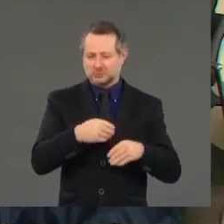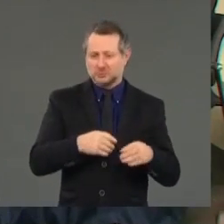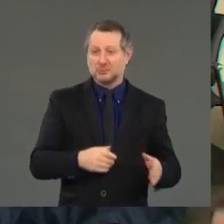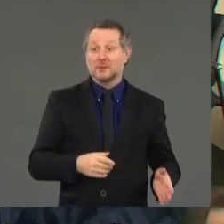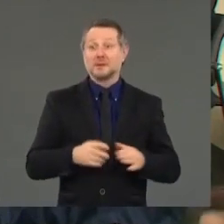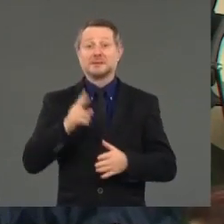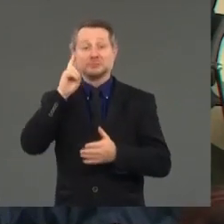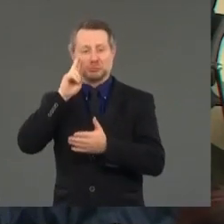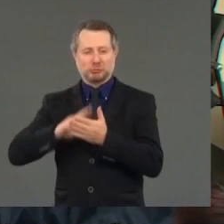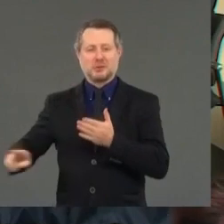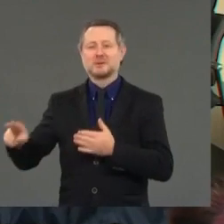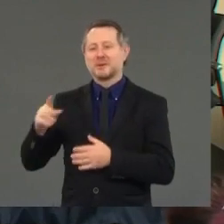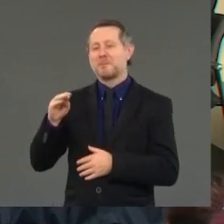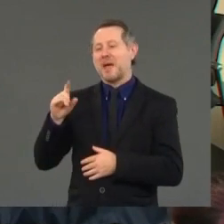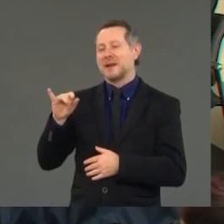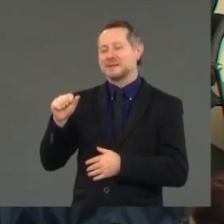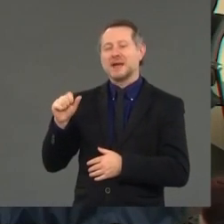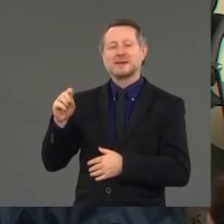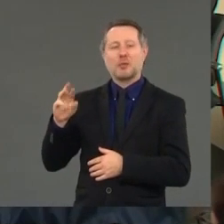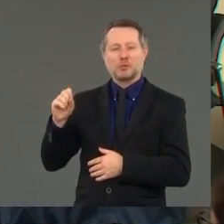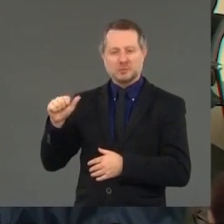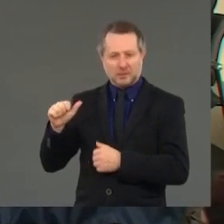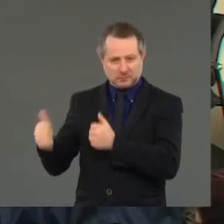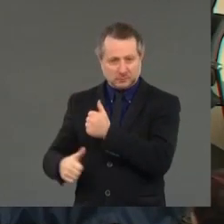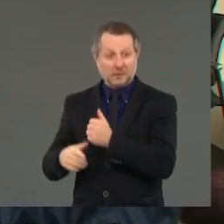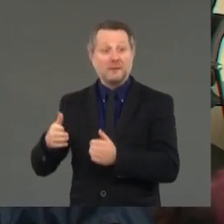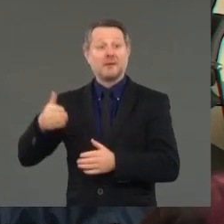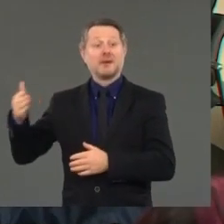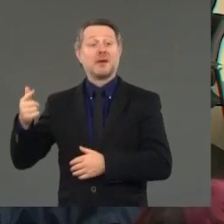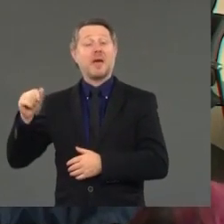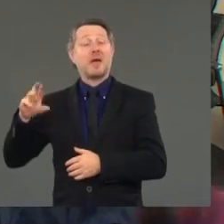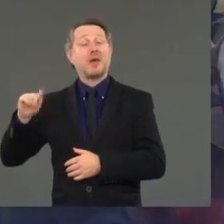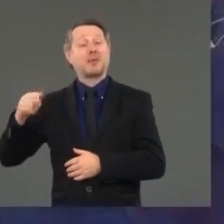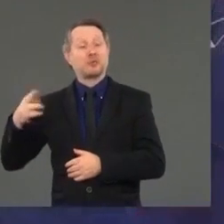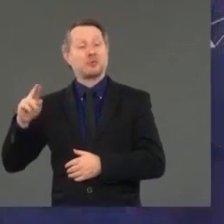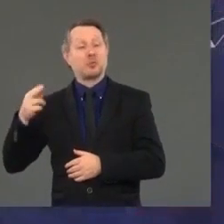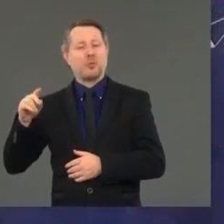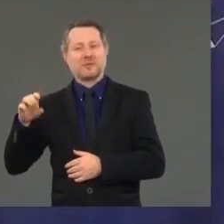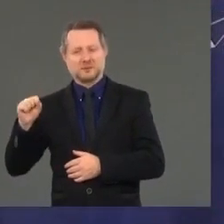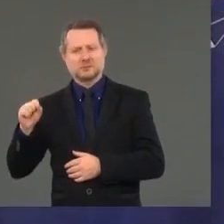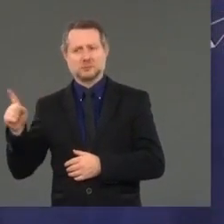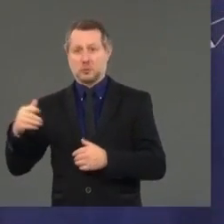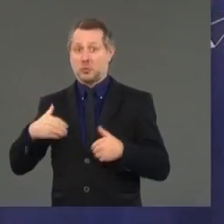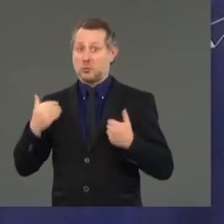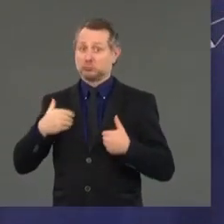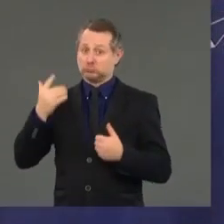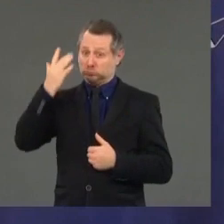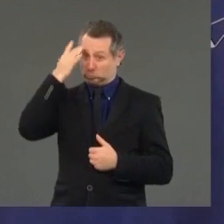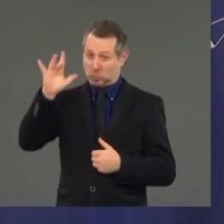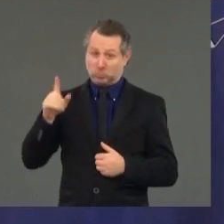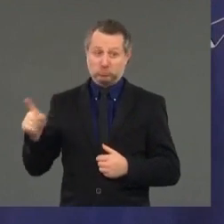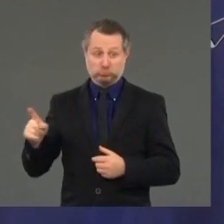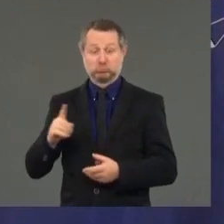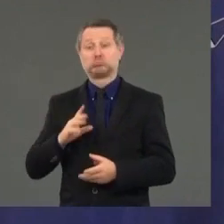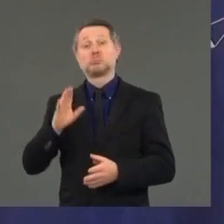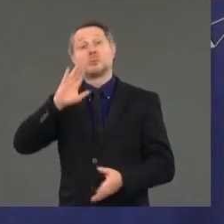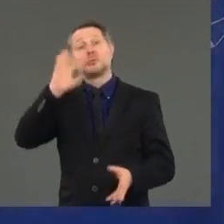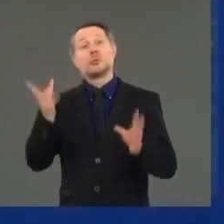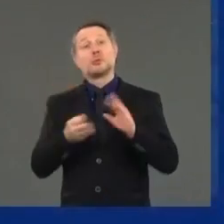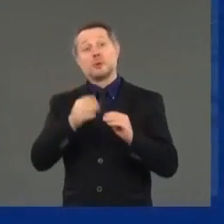CAN A, MELISSA DeROSA, GARETH